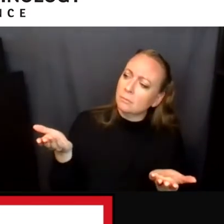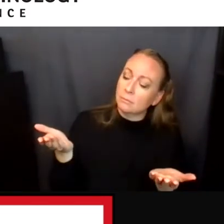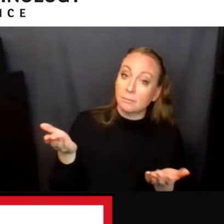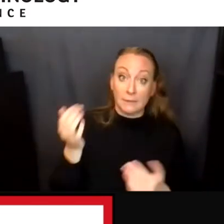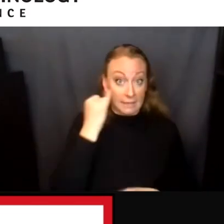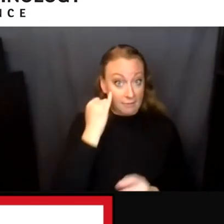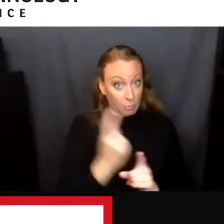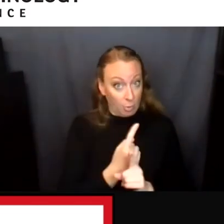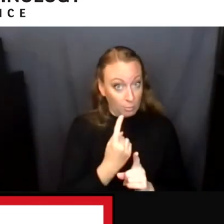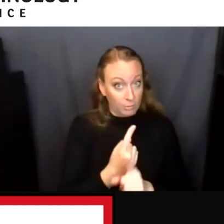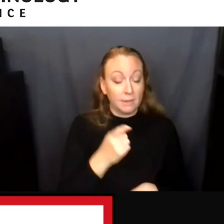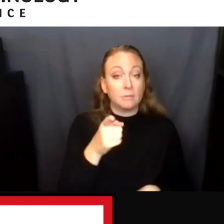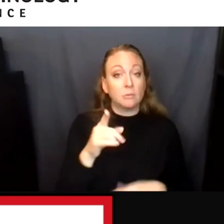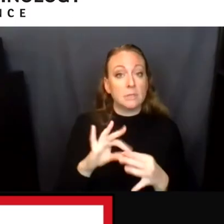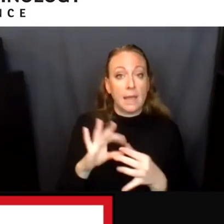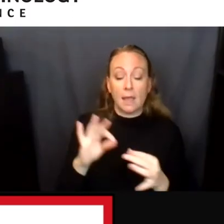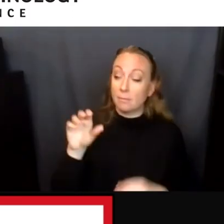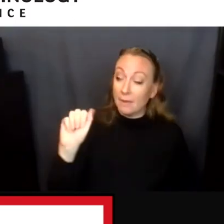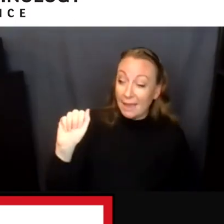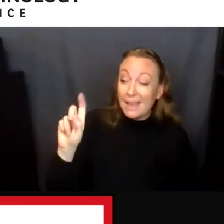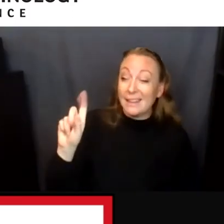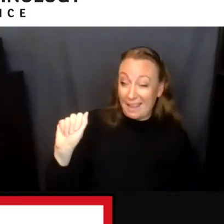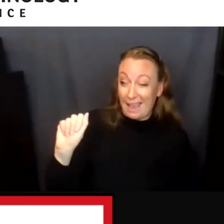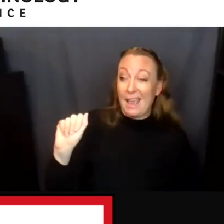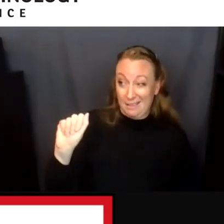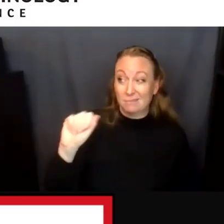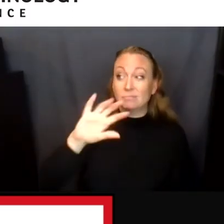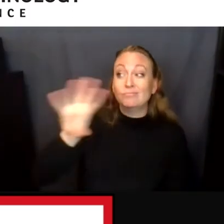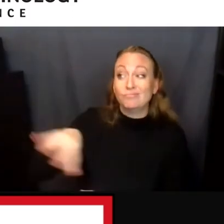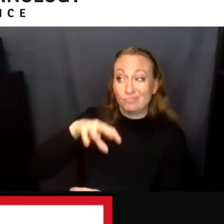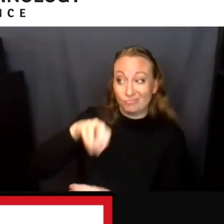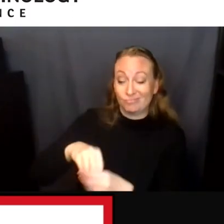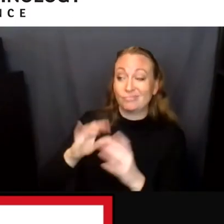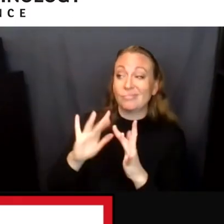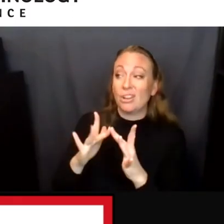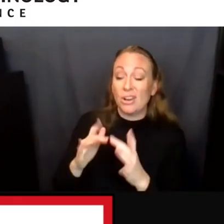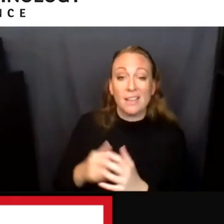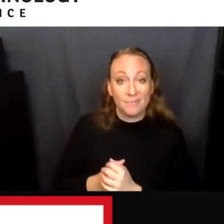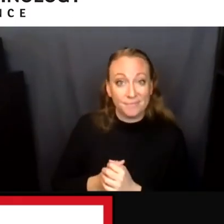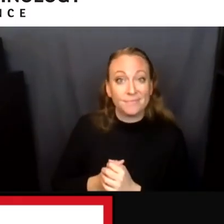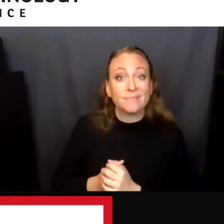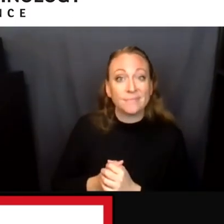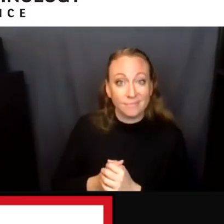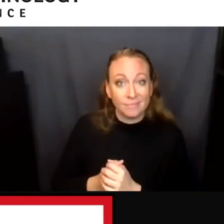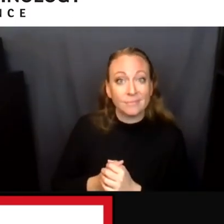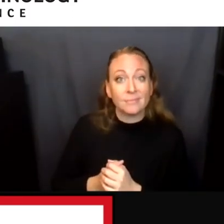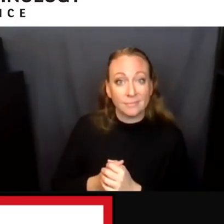say that the ADA does cover it. And that it asked to be accessible.